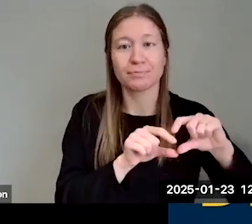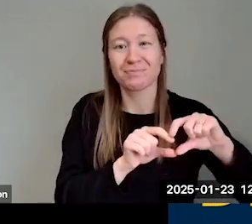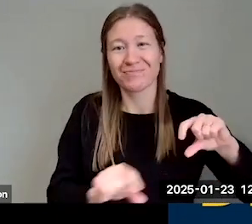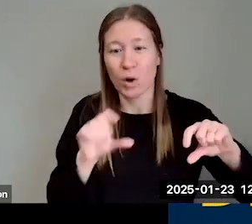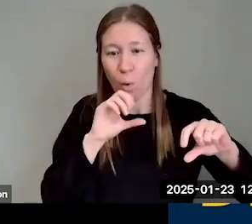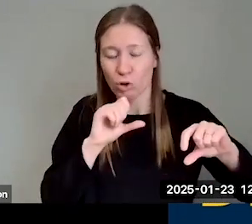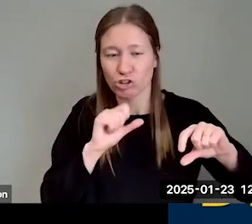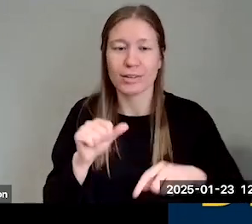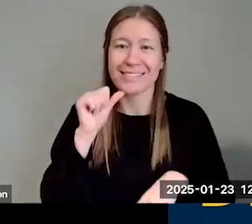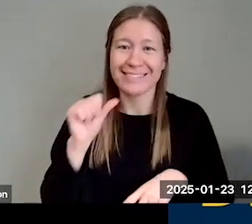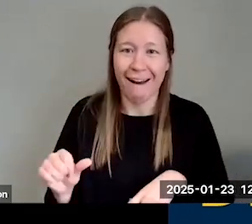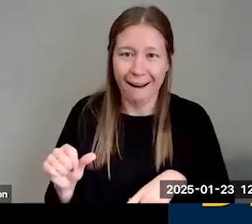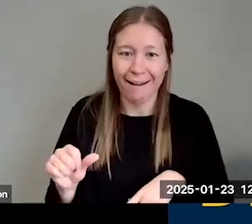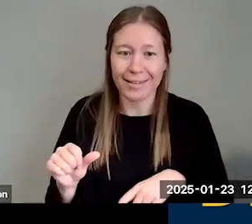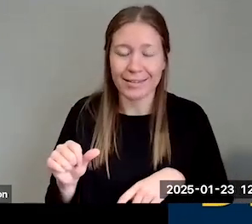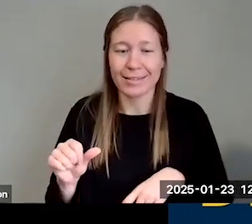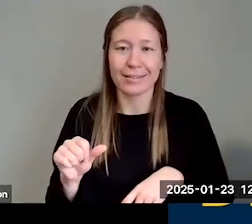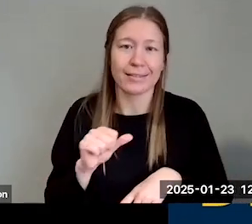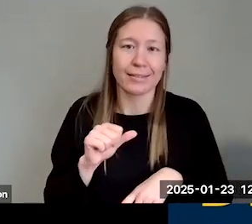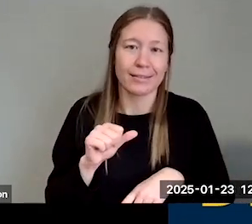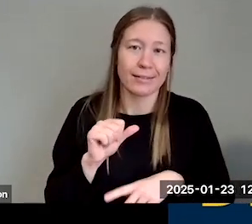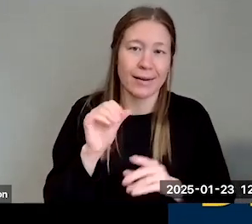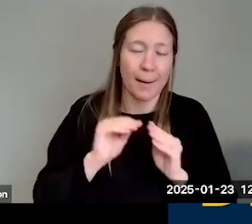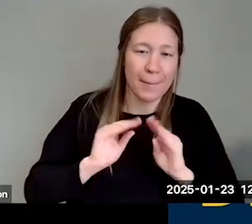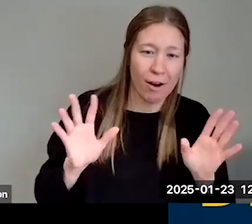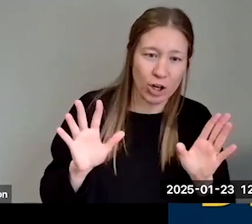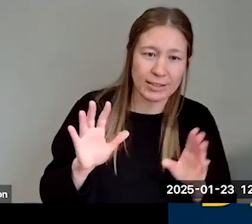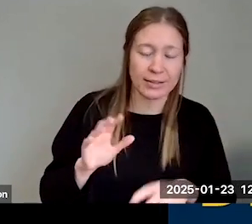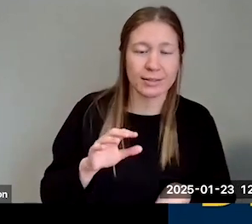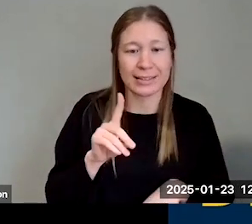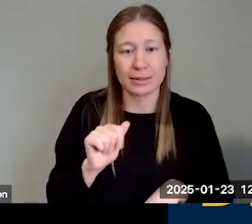so these would be some of the neurological conditions,